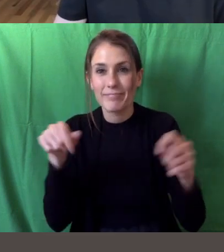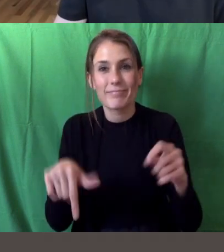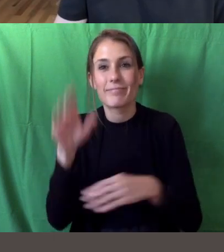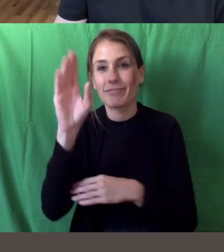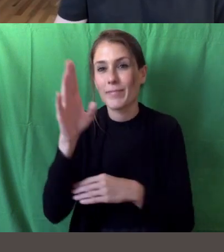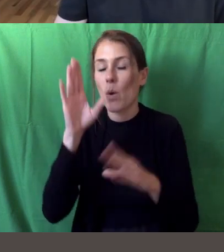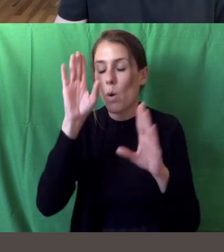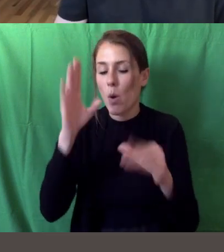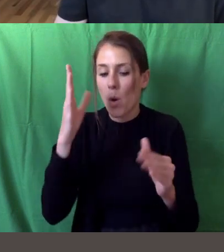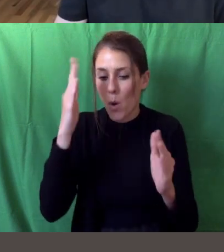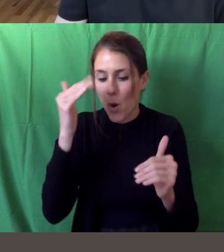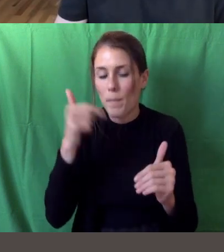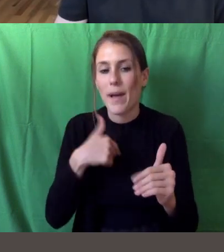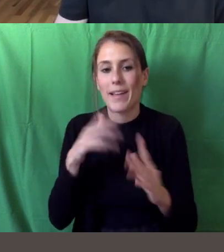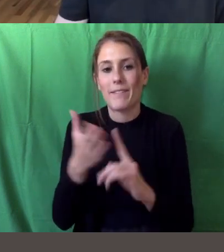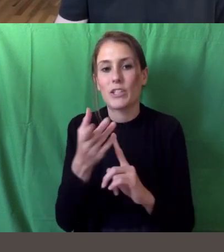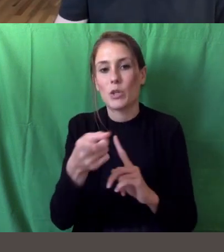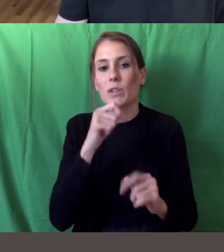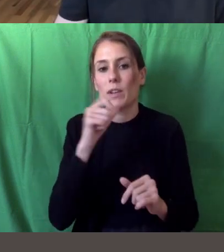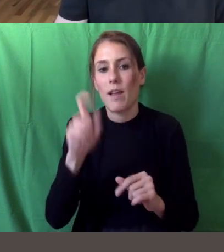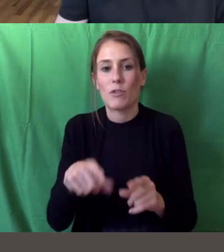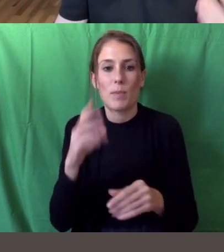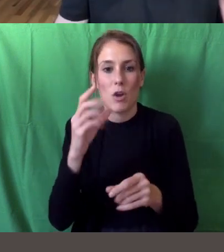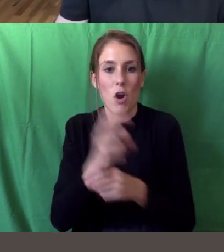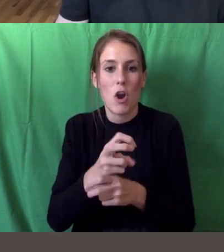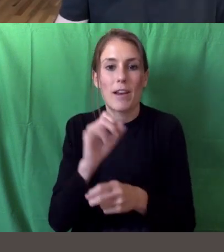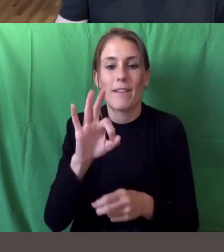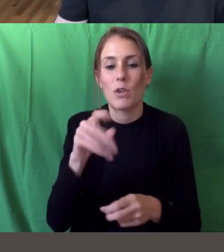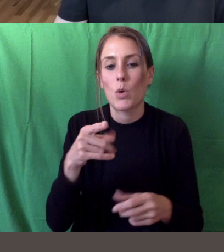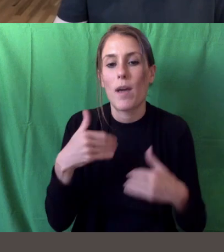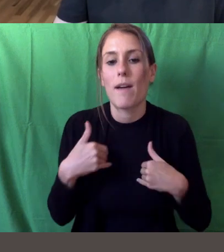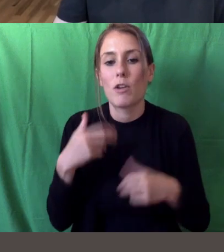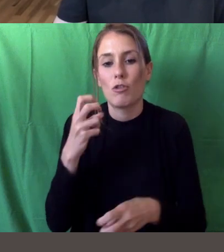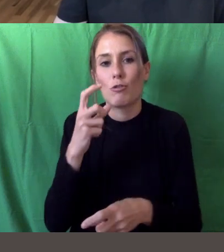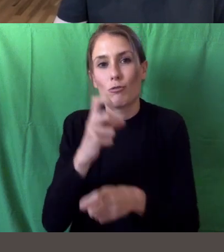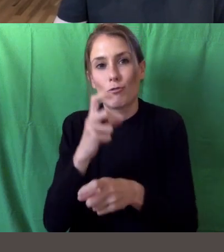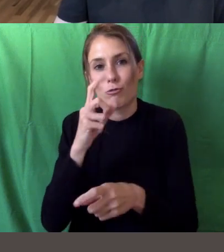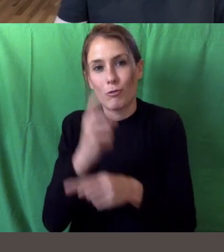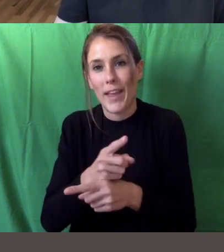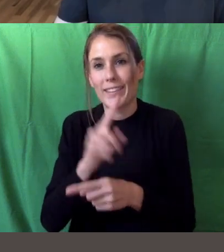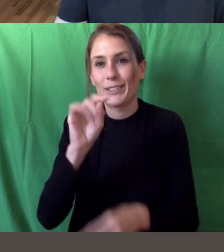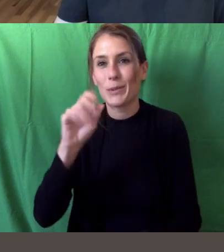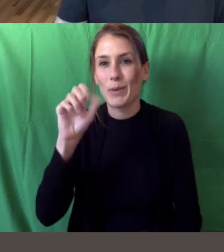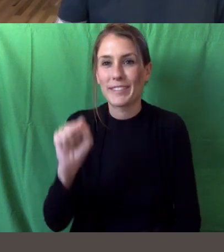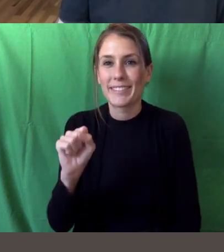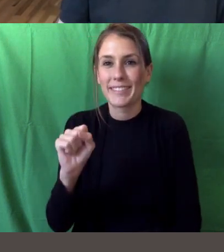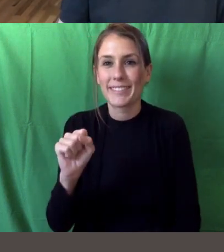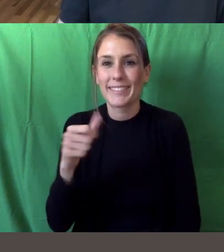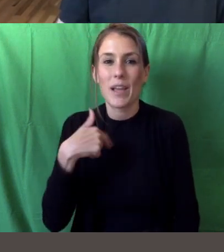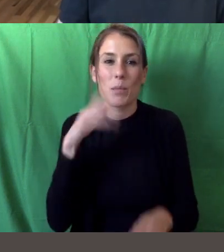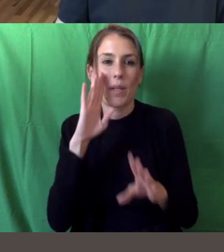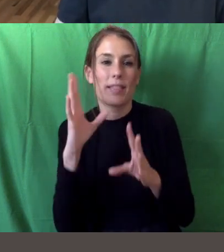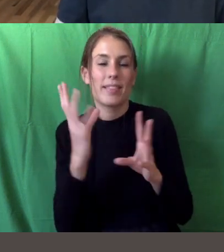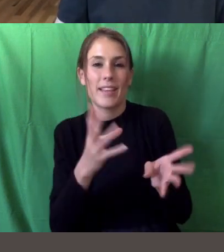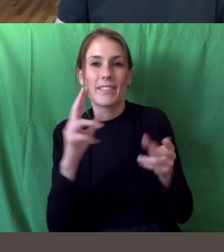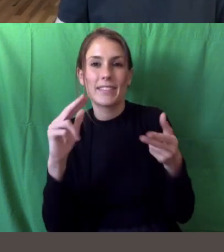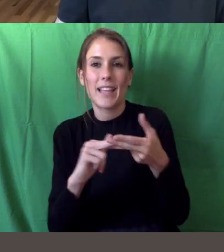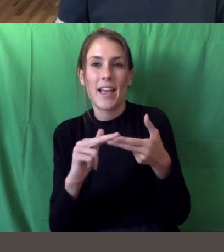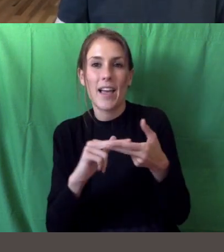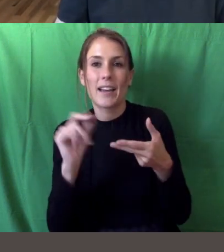I hope that I convinced you that the cloud doesn't have to be so hard when you have the right tools to support your workflow. I'll leave this slide up if anyone's